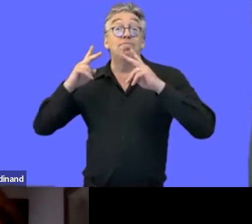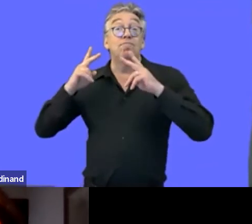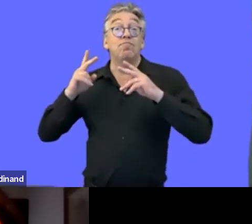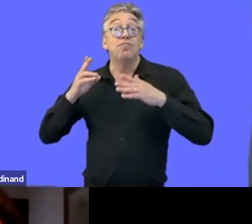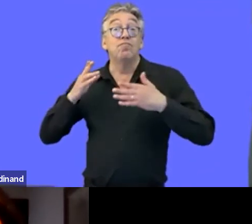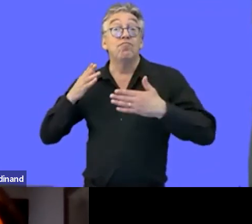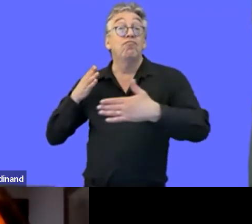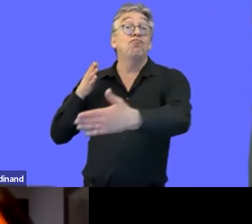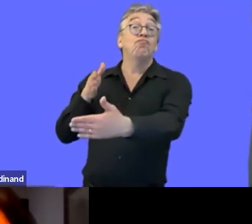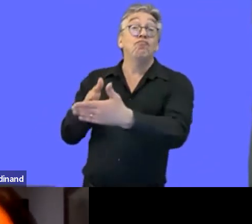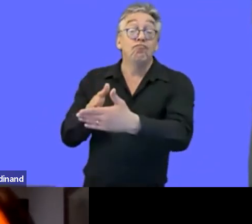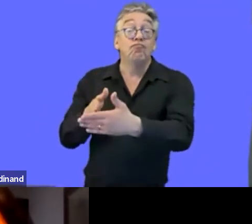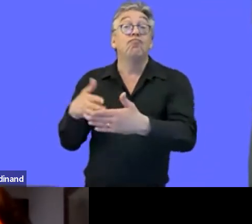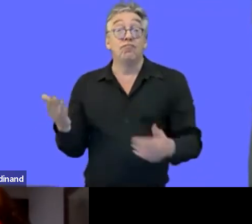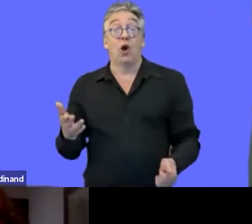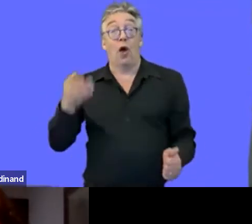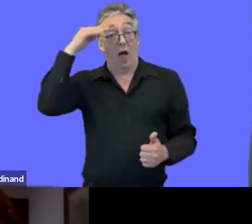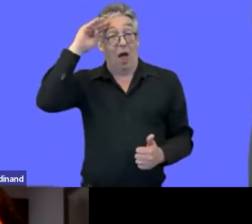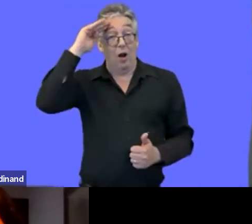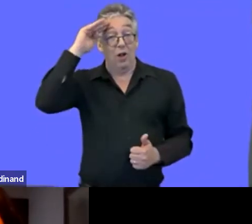and apologies for the typo on my slide.